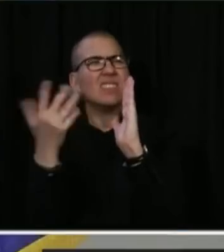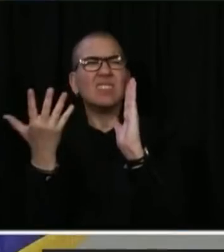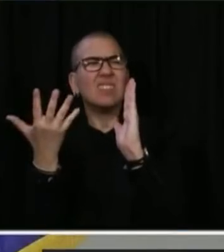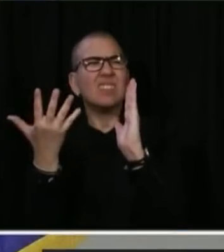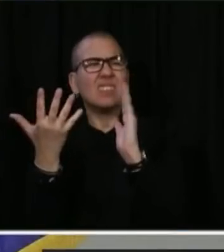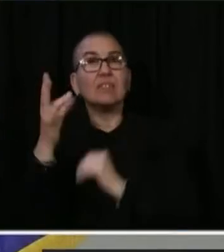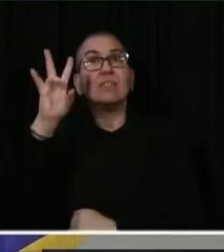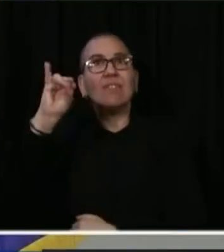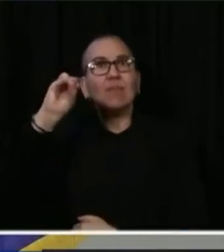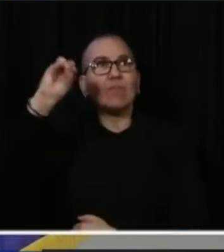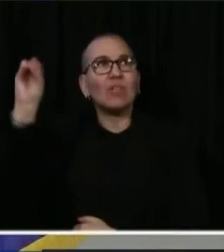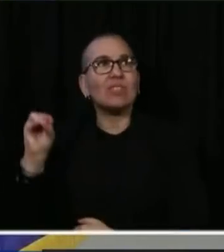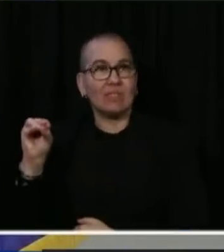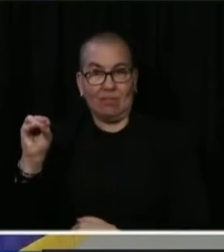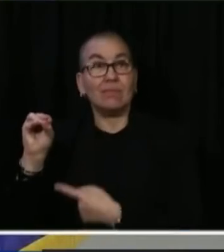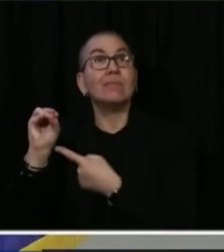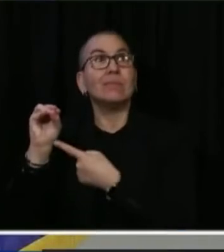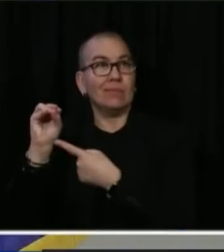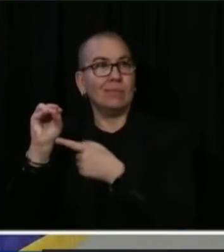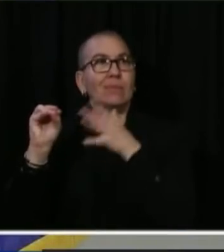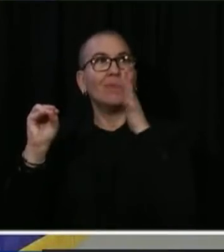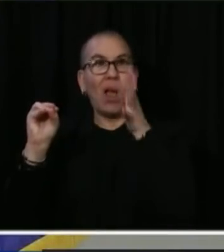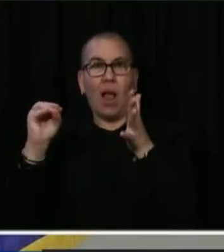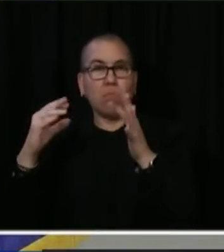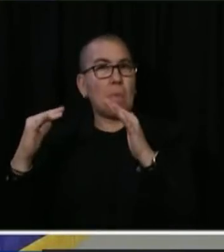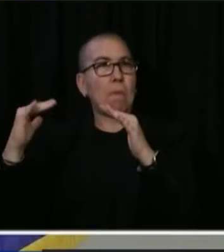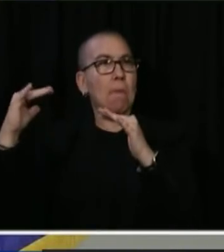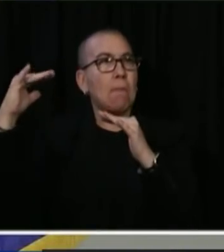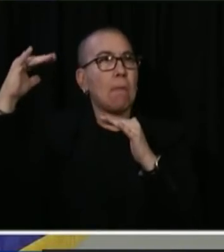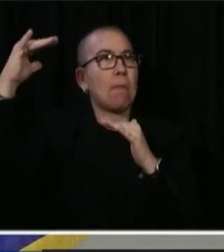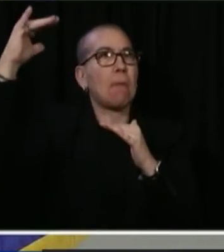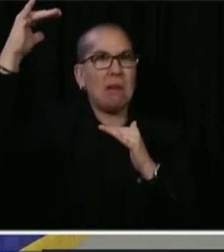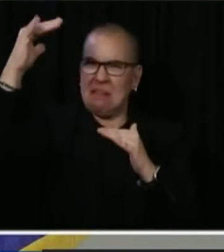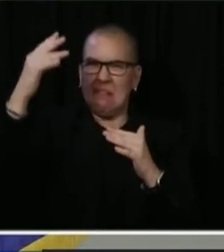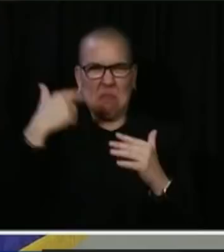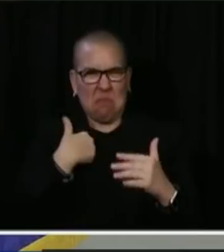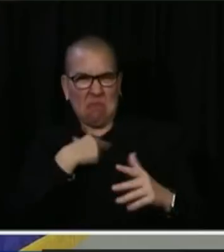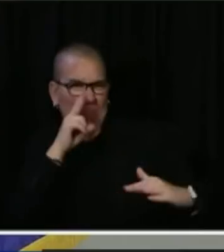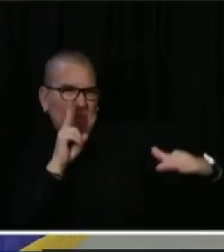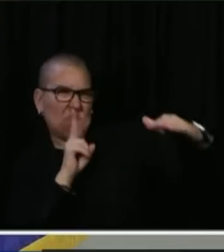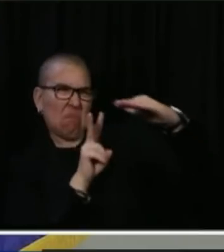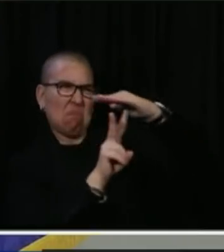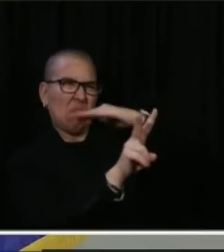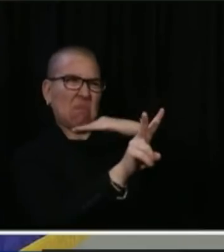US AN OPPORTUNITY TO GET THESE LITTLE ONES TESTED.